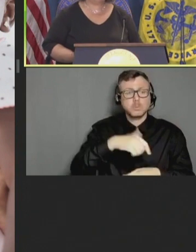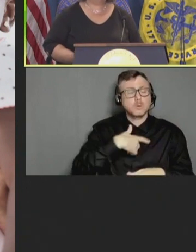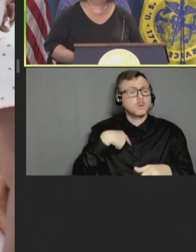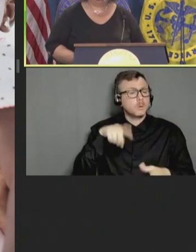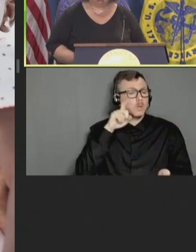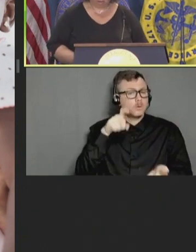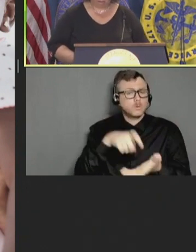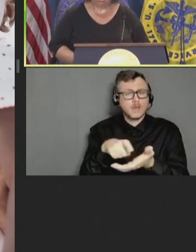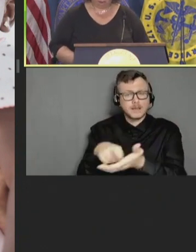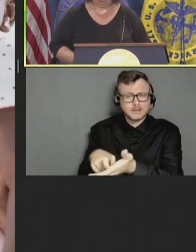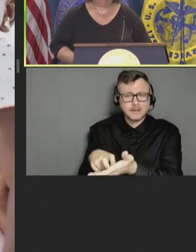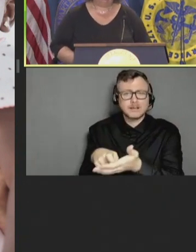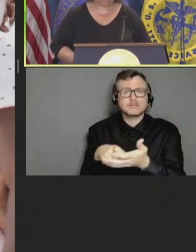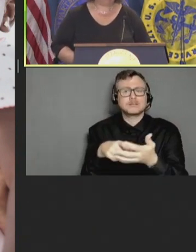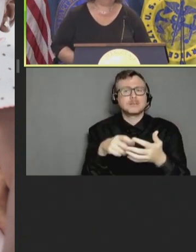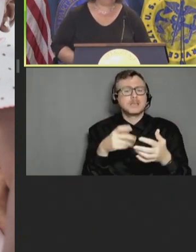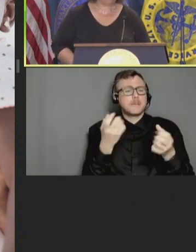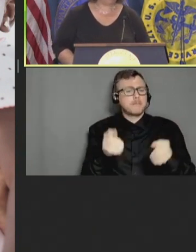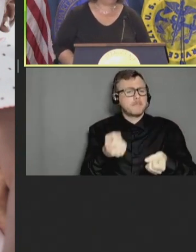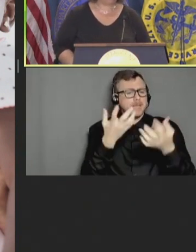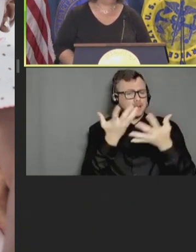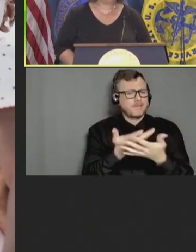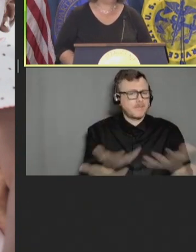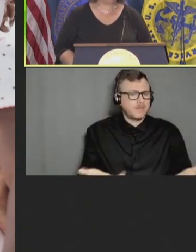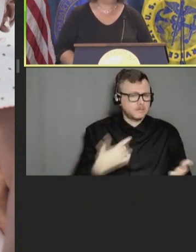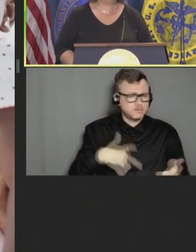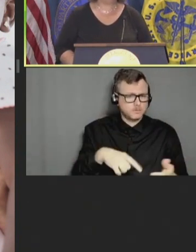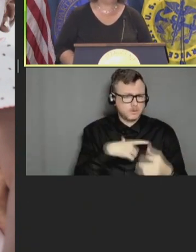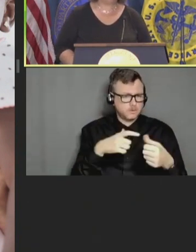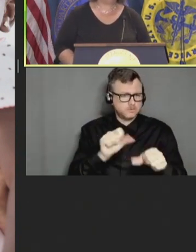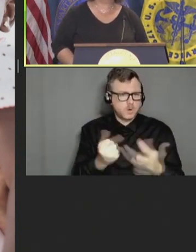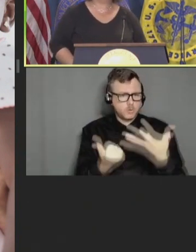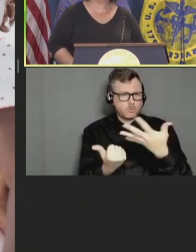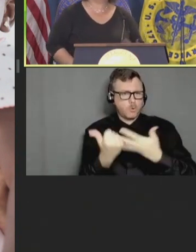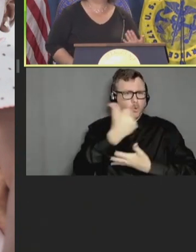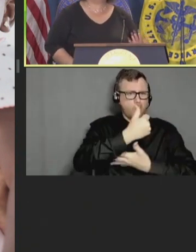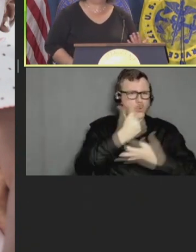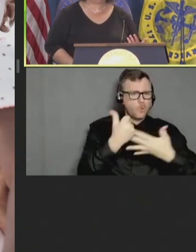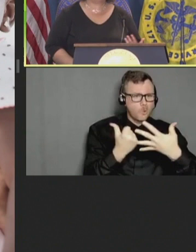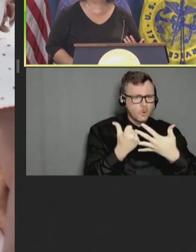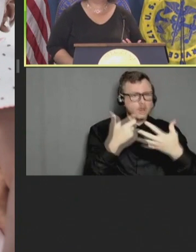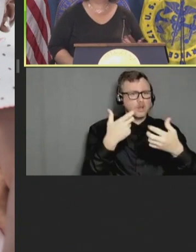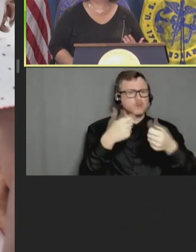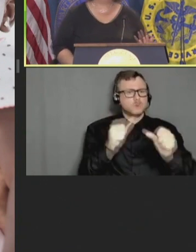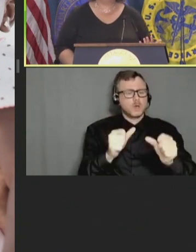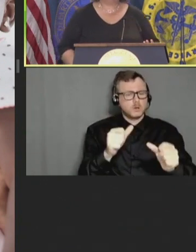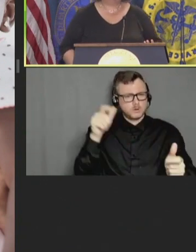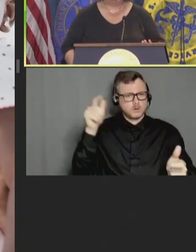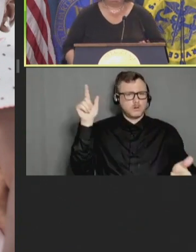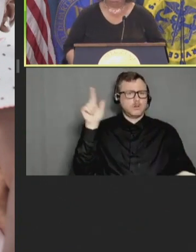among many of the things that they are trying to prioritize and scale back to a reasonable level.